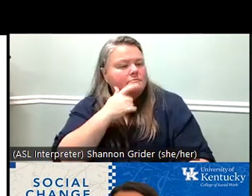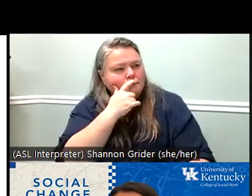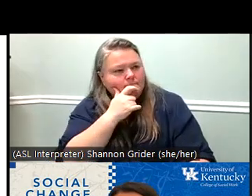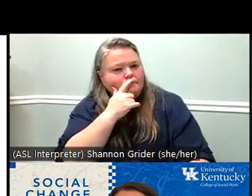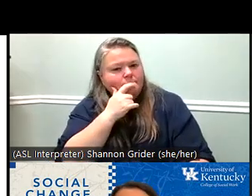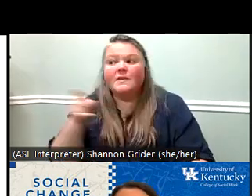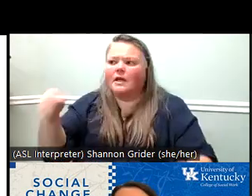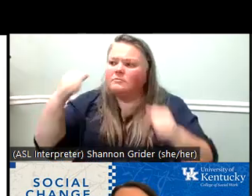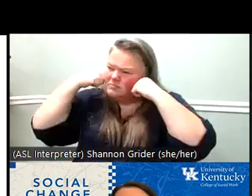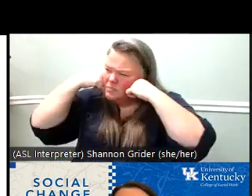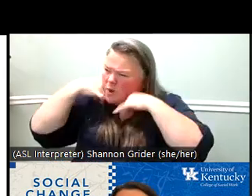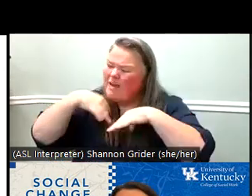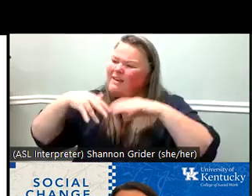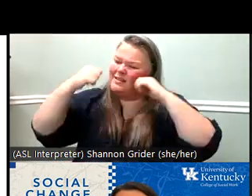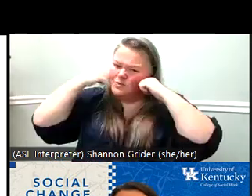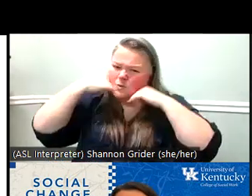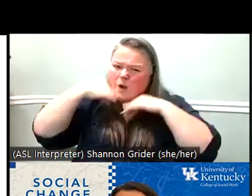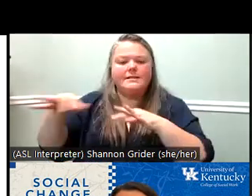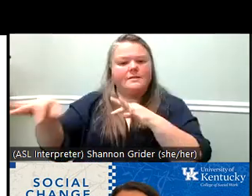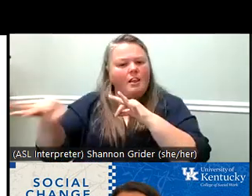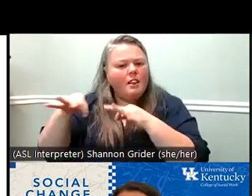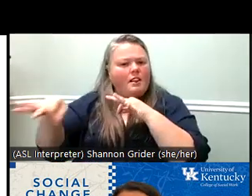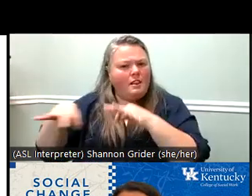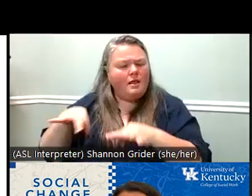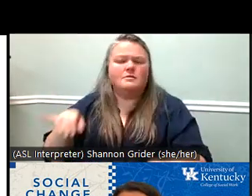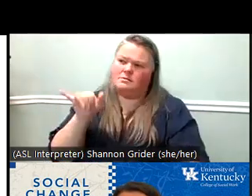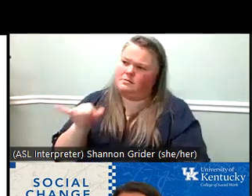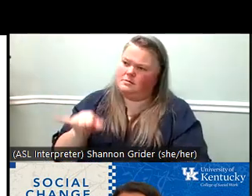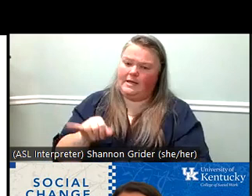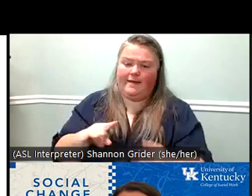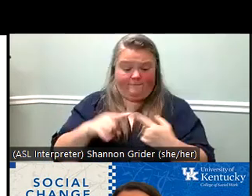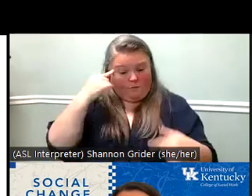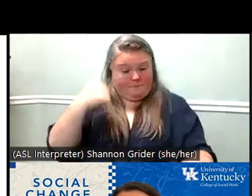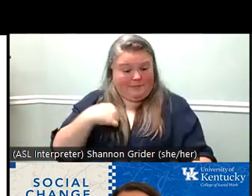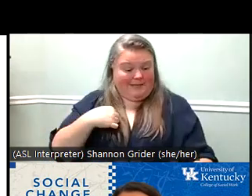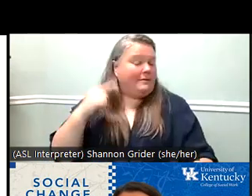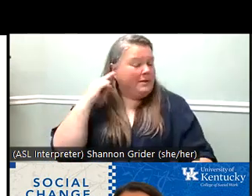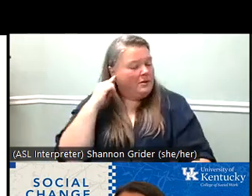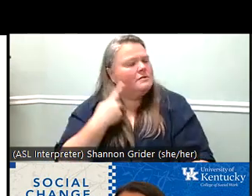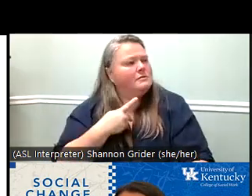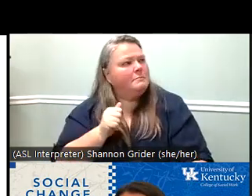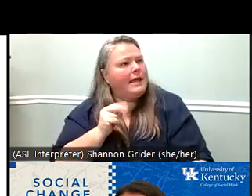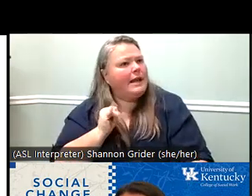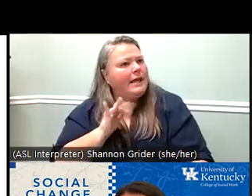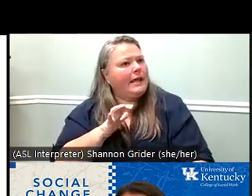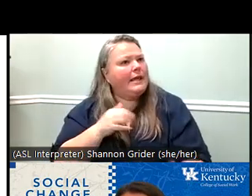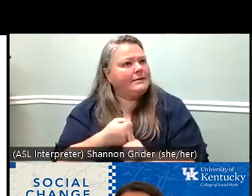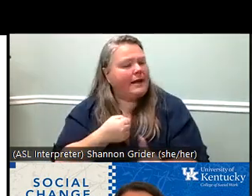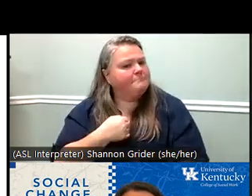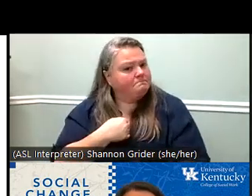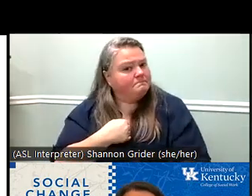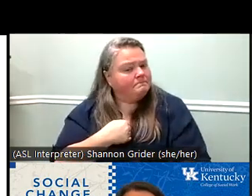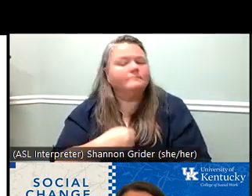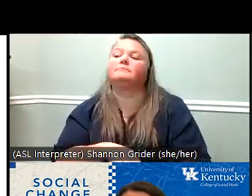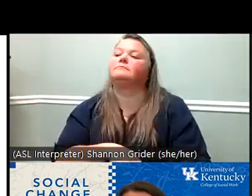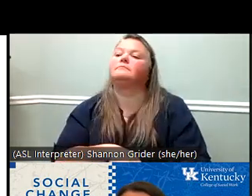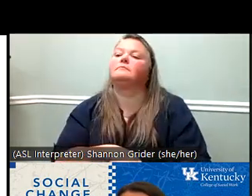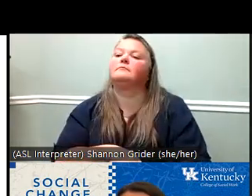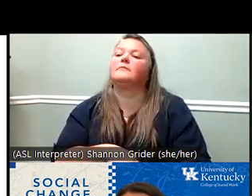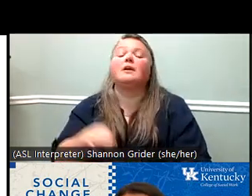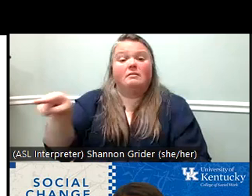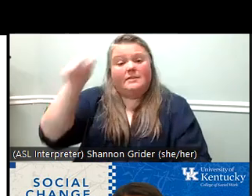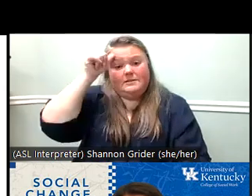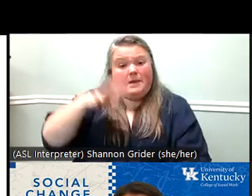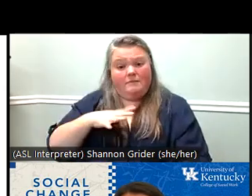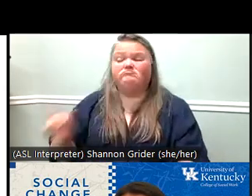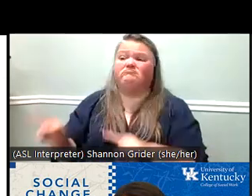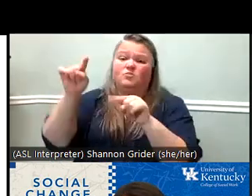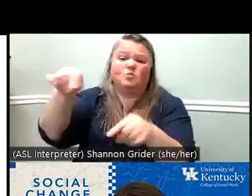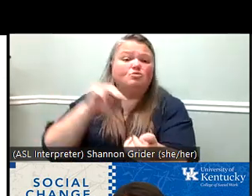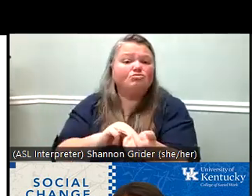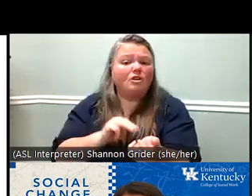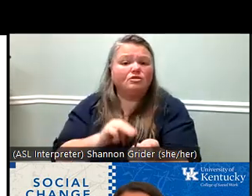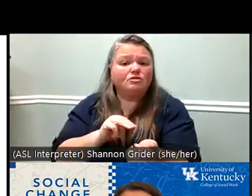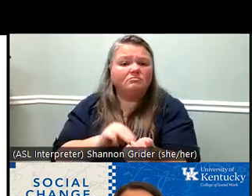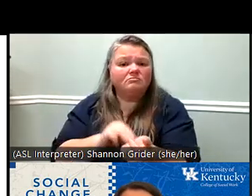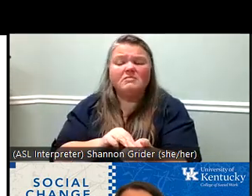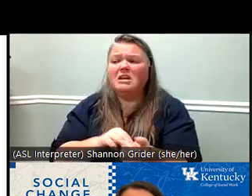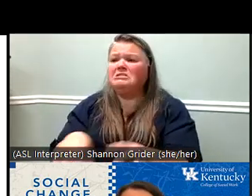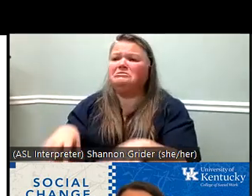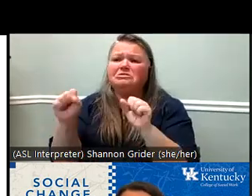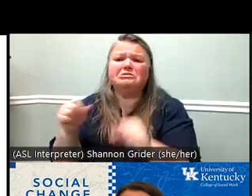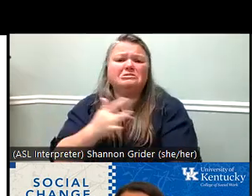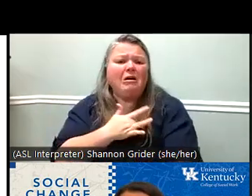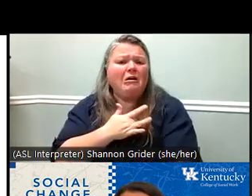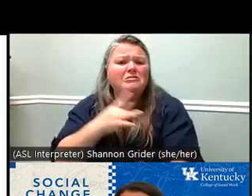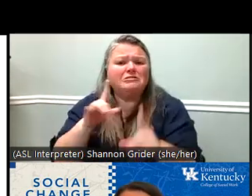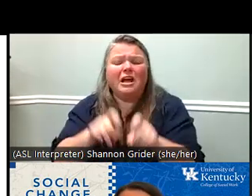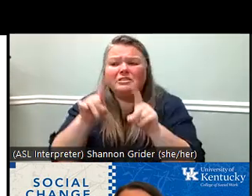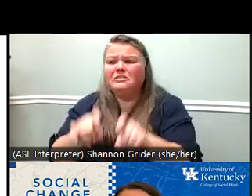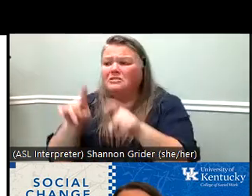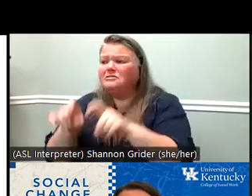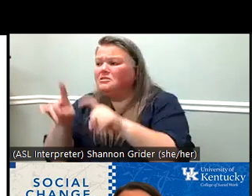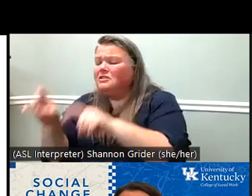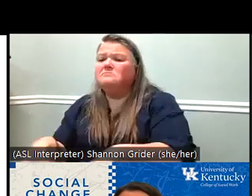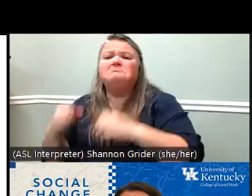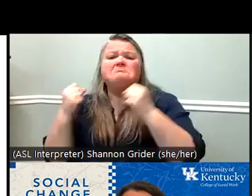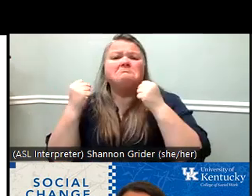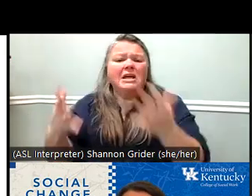ATTACK. SO THE SHORTNESS OF BREATH, THE INABILITY TO FOCUS, THE RAPID HEART RATE, THE FEAR THAT HE'S HAVING A HEART ATTACK, HIS HEART NOT WORKING THE WAY IT'S SUPPOSED